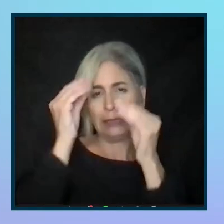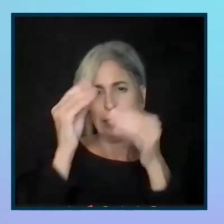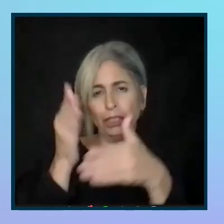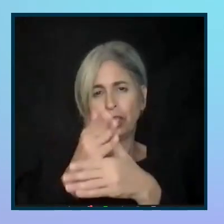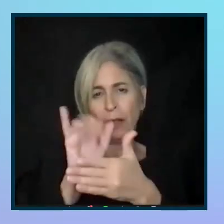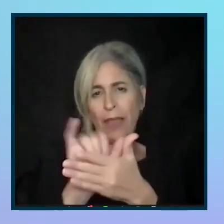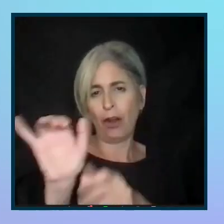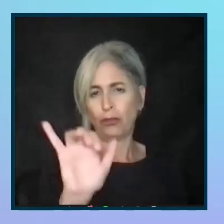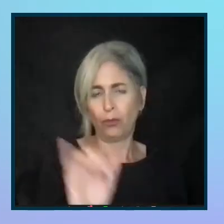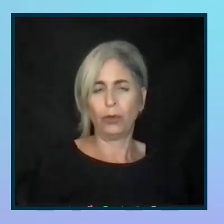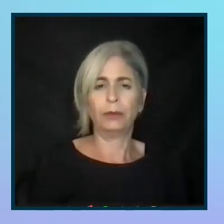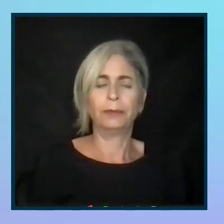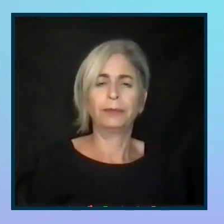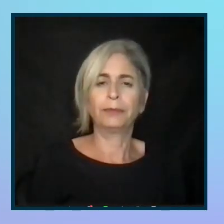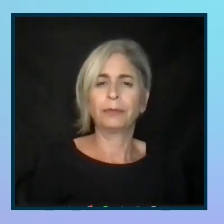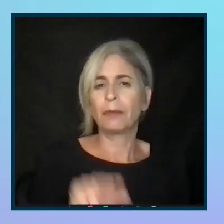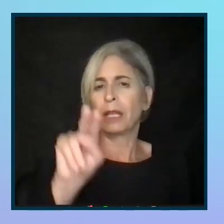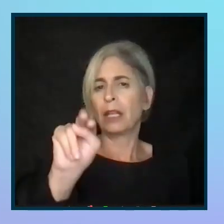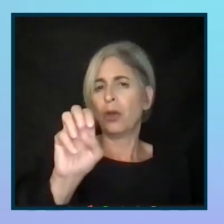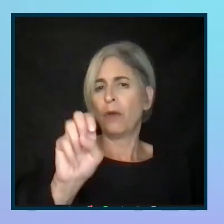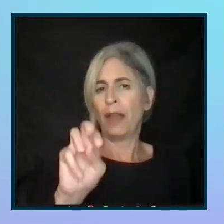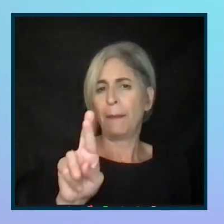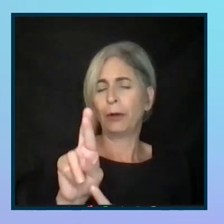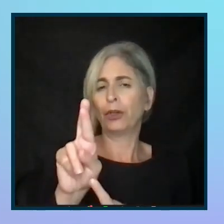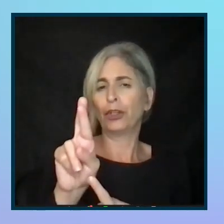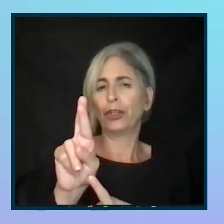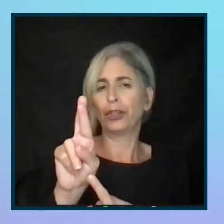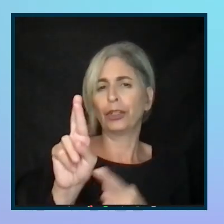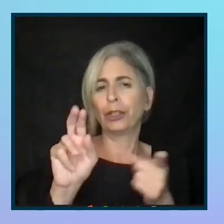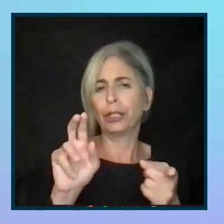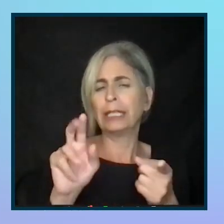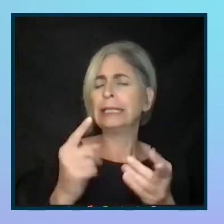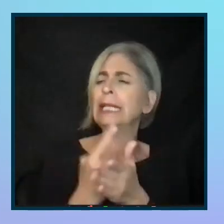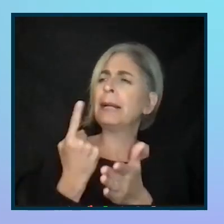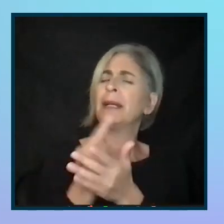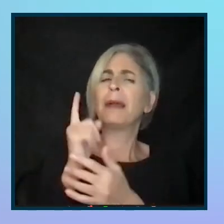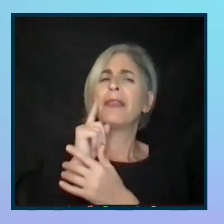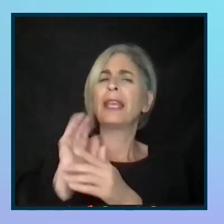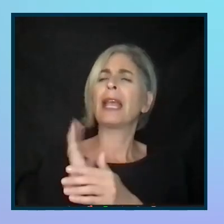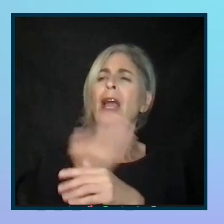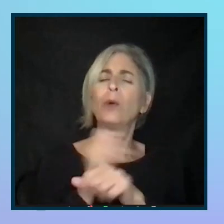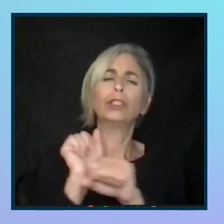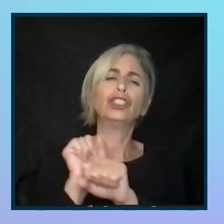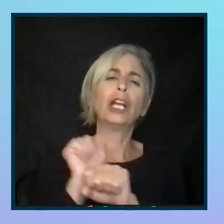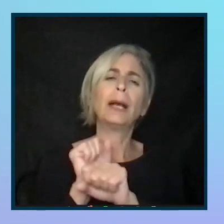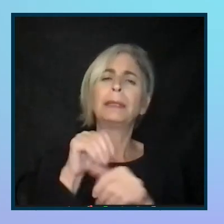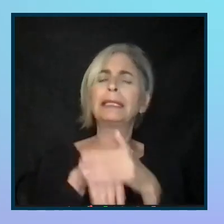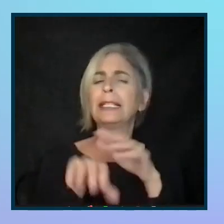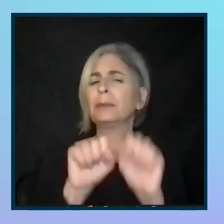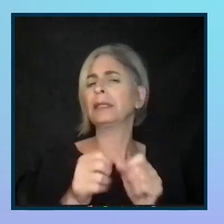And then November, let's go to you. Yeah, sometimes I think our job as accessibility experts